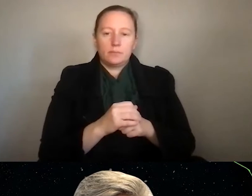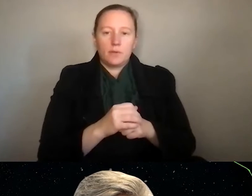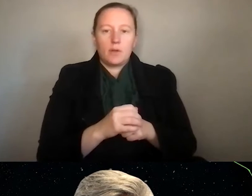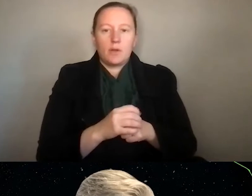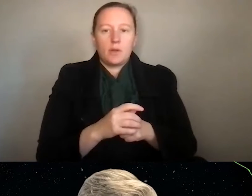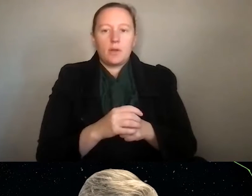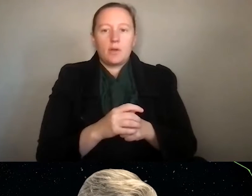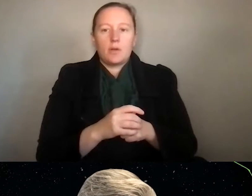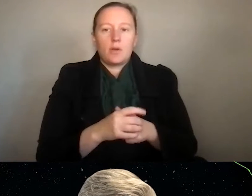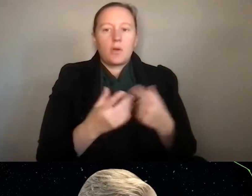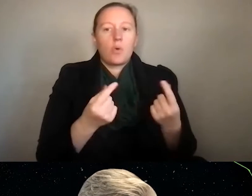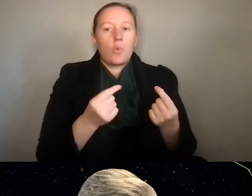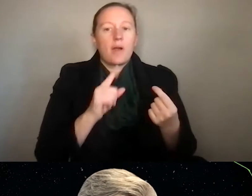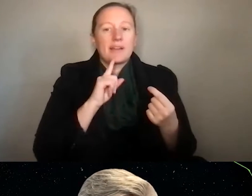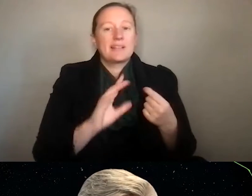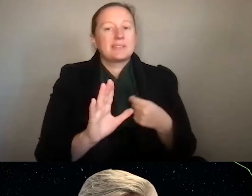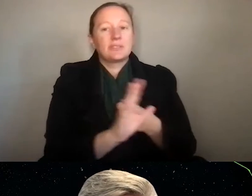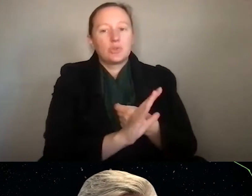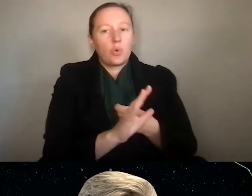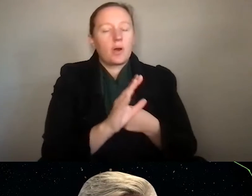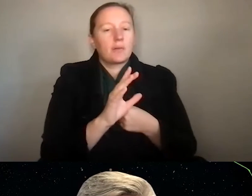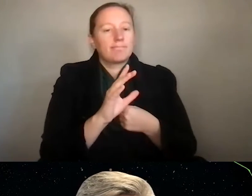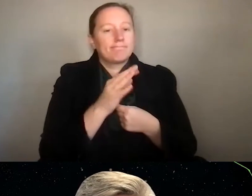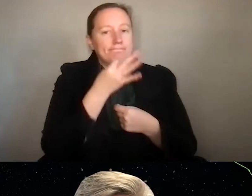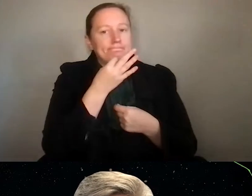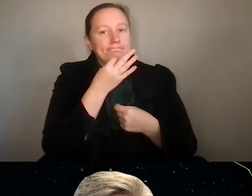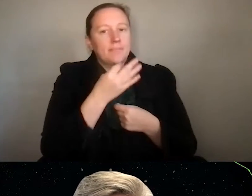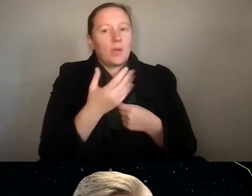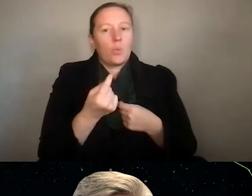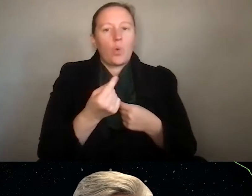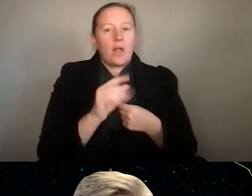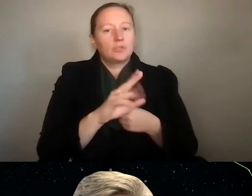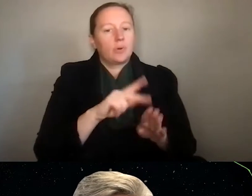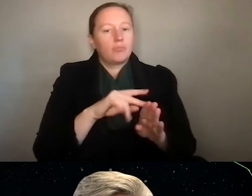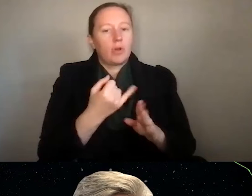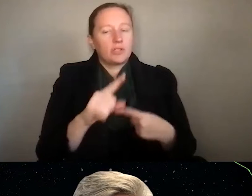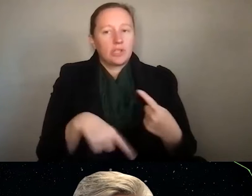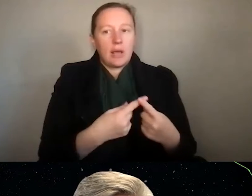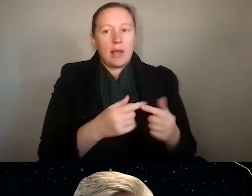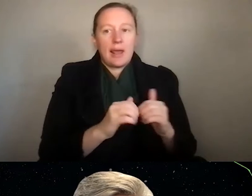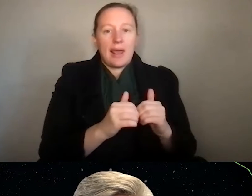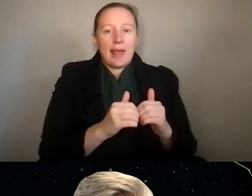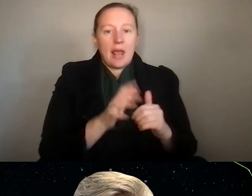What is your expertise and what is your project about? How you're going to put together your team.